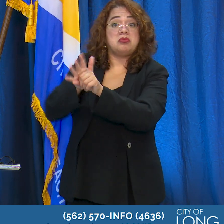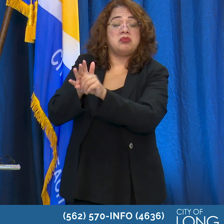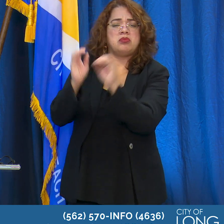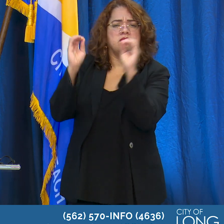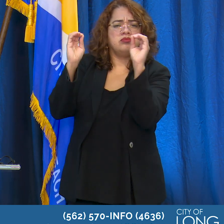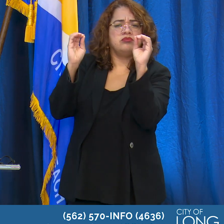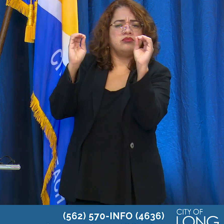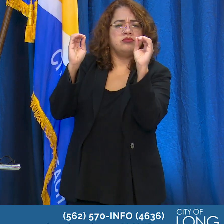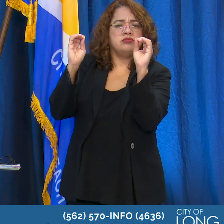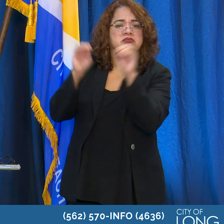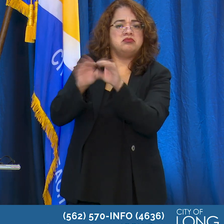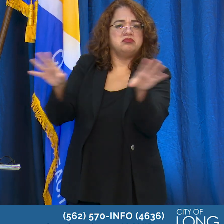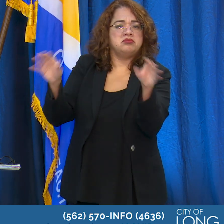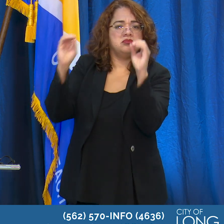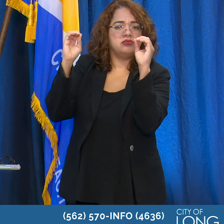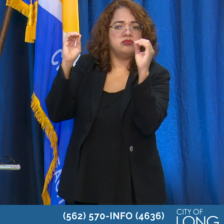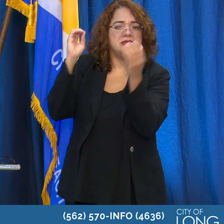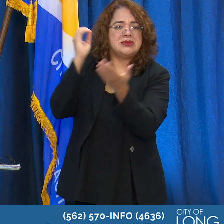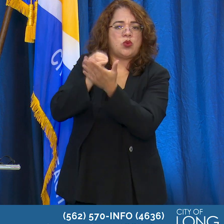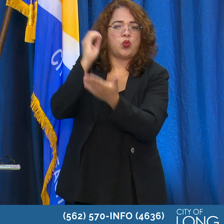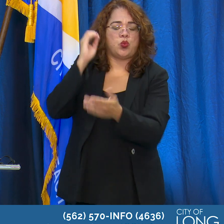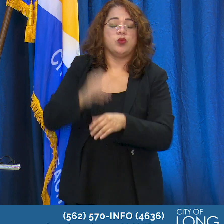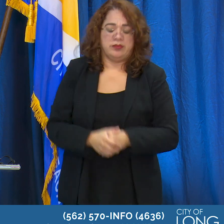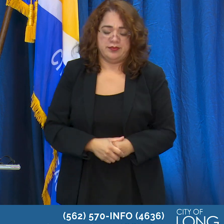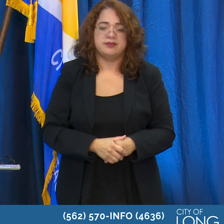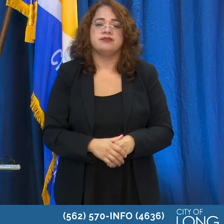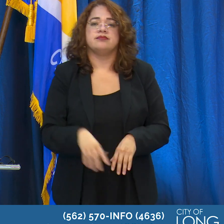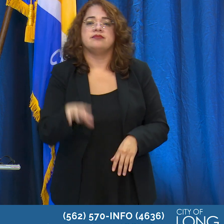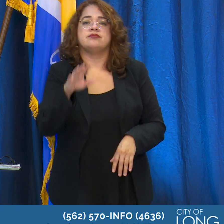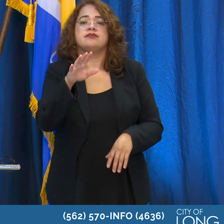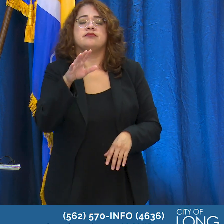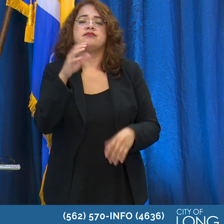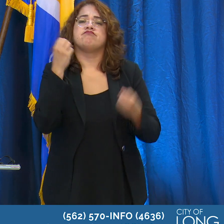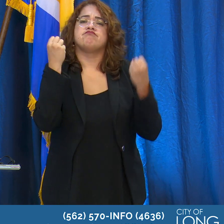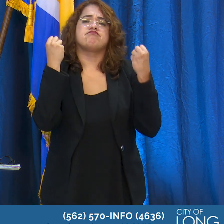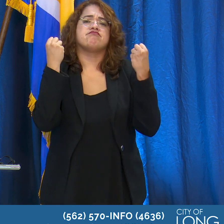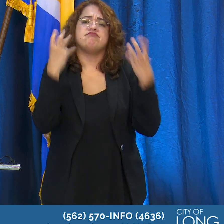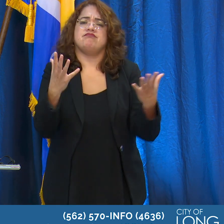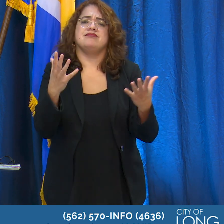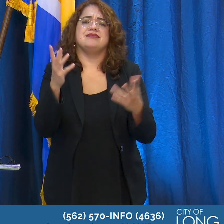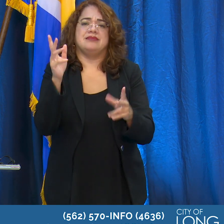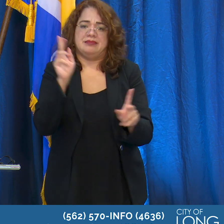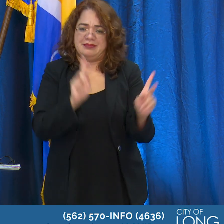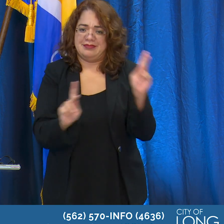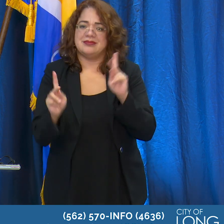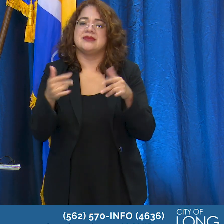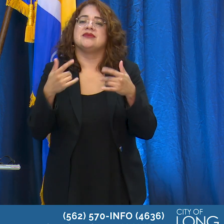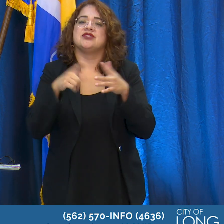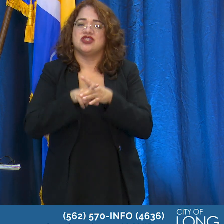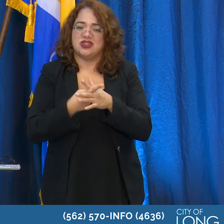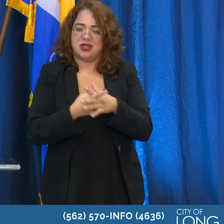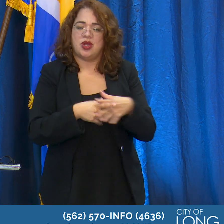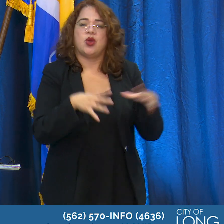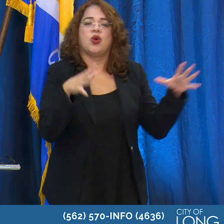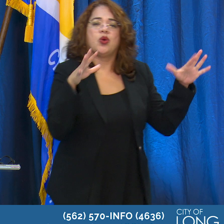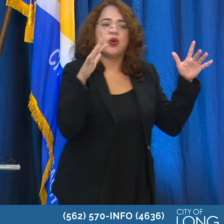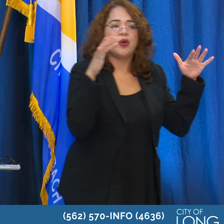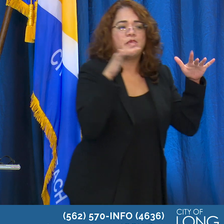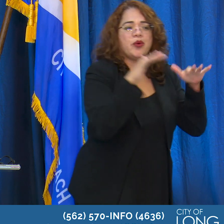So I want to just, you know, continue to remind people, a lot of people are starting to get together and they're starting to get together with their friends and they think that